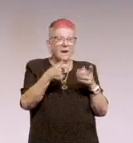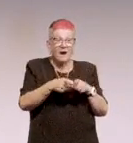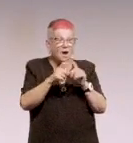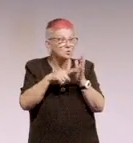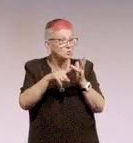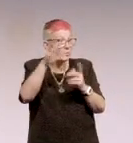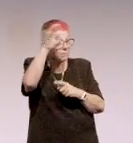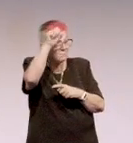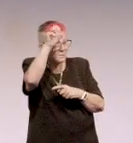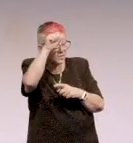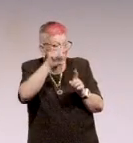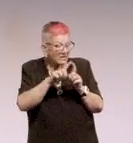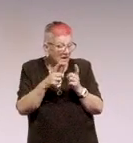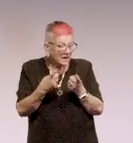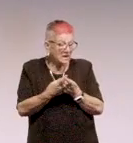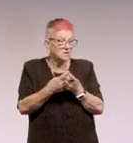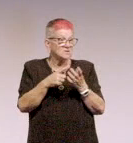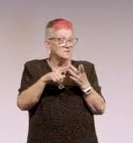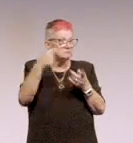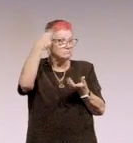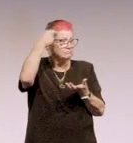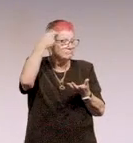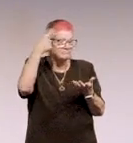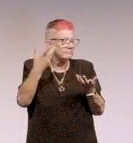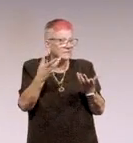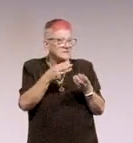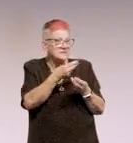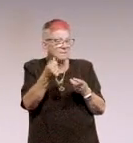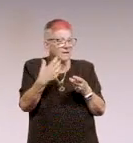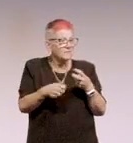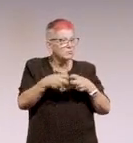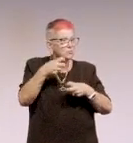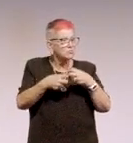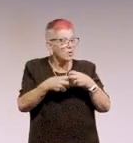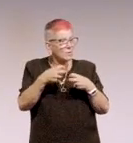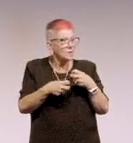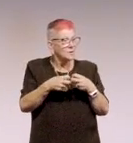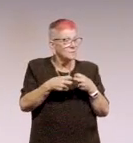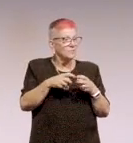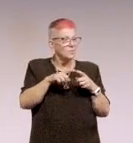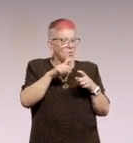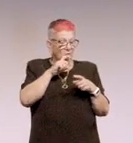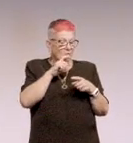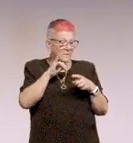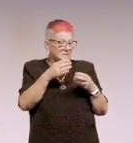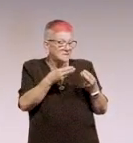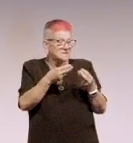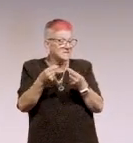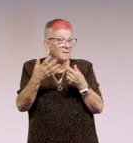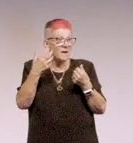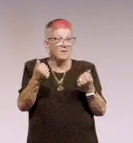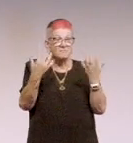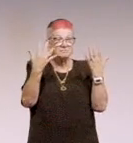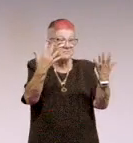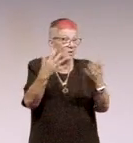Or it can be ambulatory, someone may not have a hand.